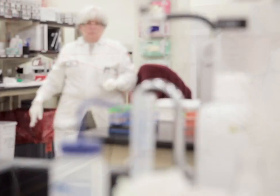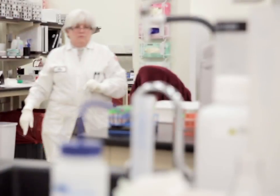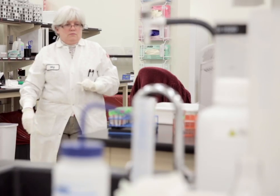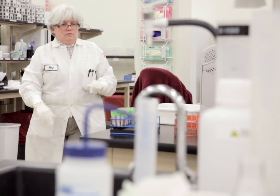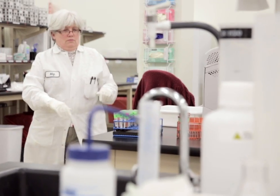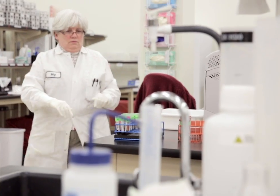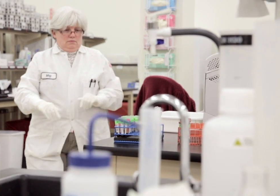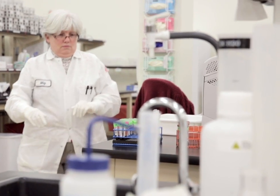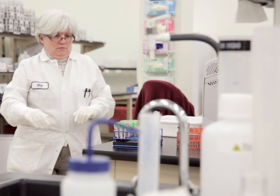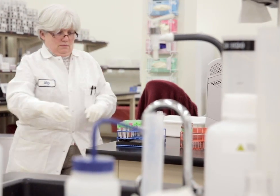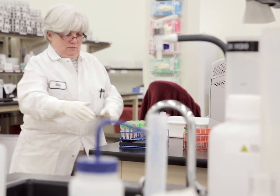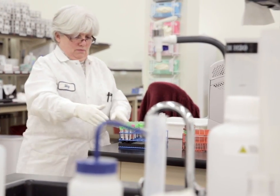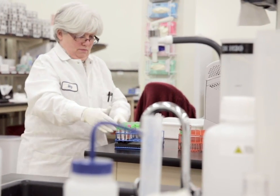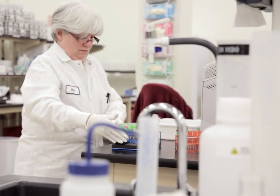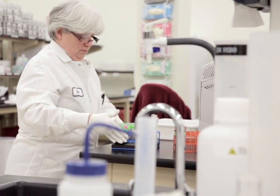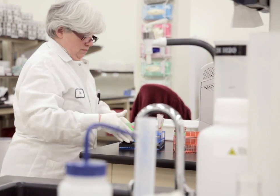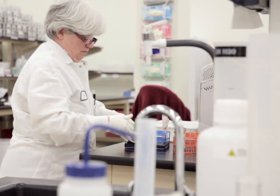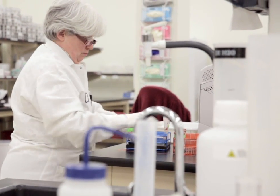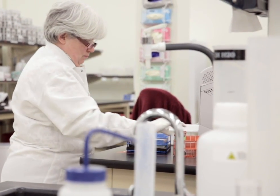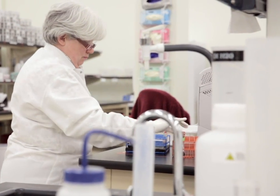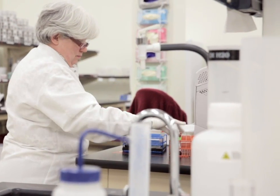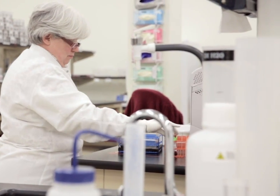I would wave to people. I would try and spark some communication.